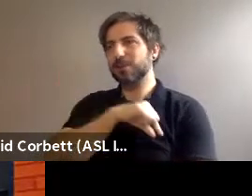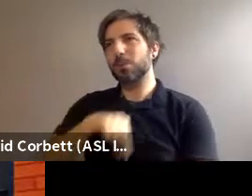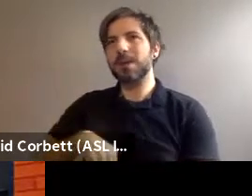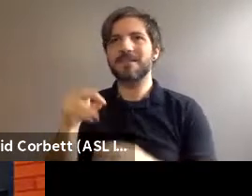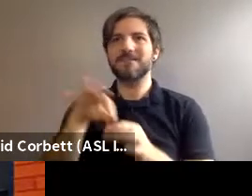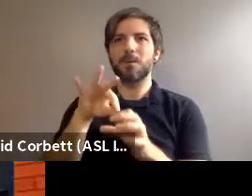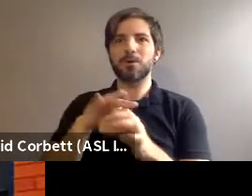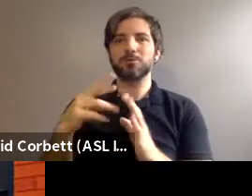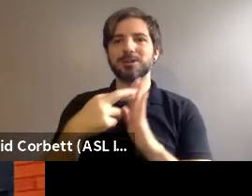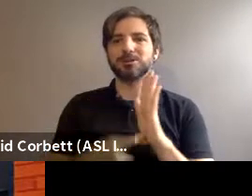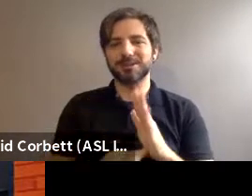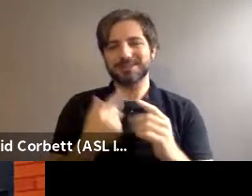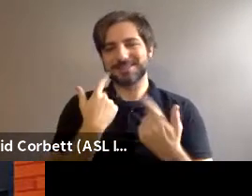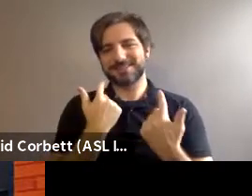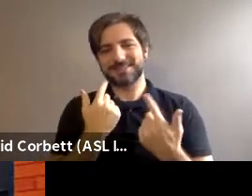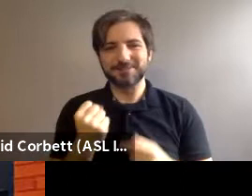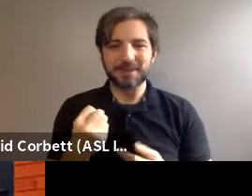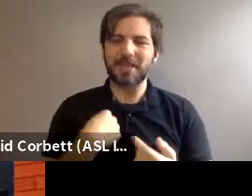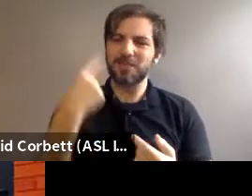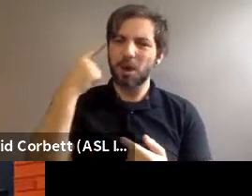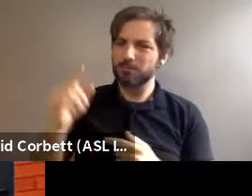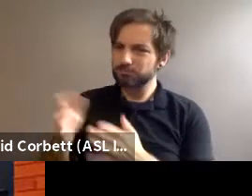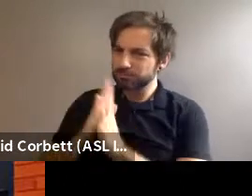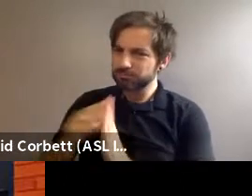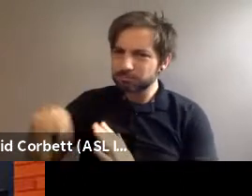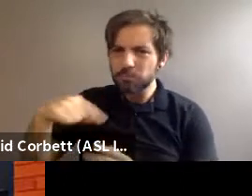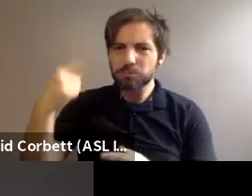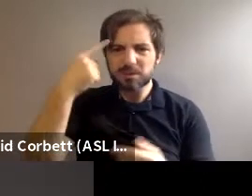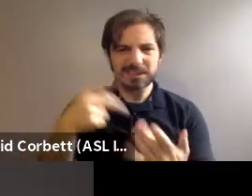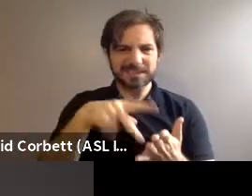what they thought about the idea of creating dance to promote voting. And thankfully they